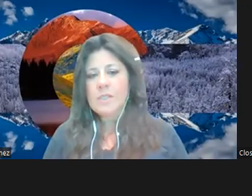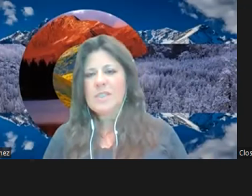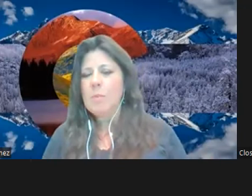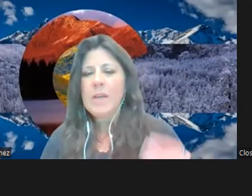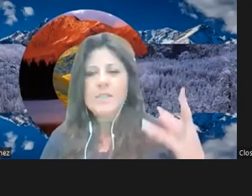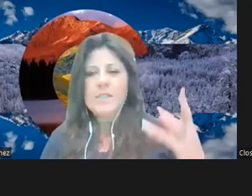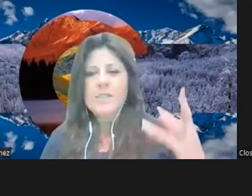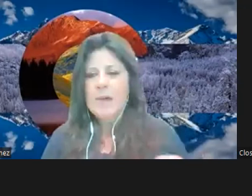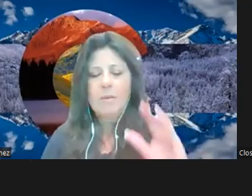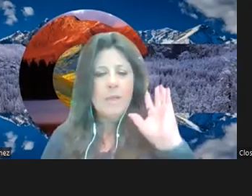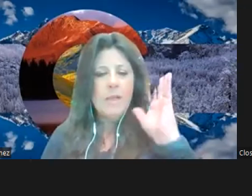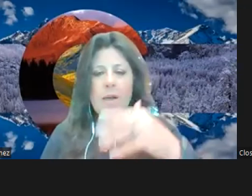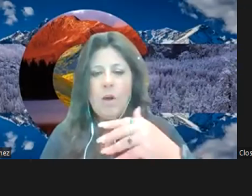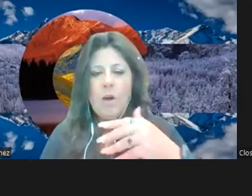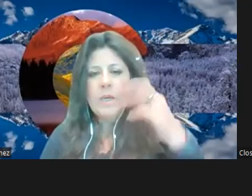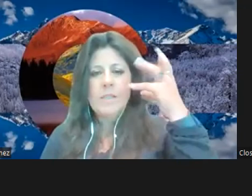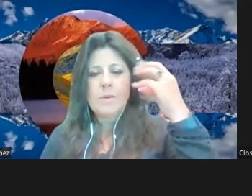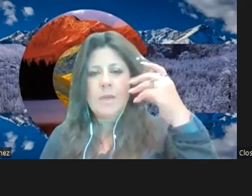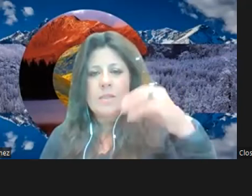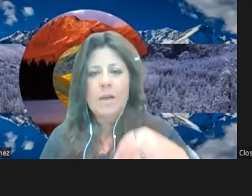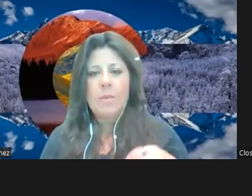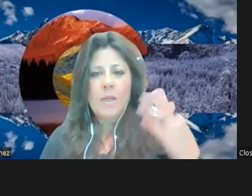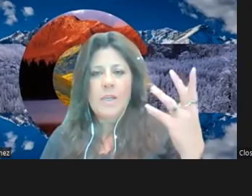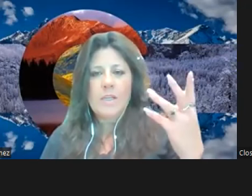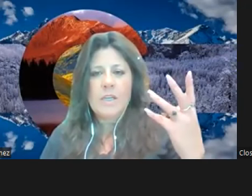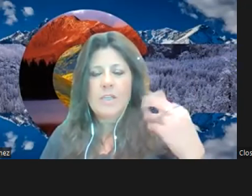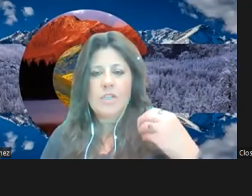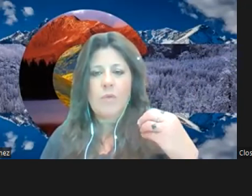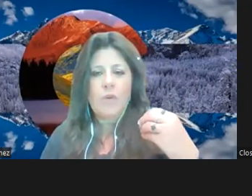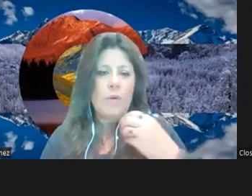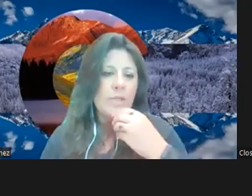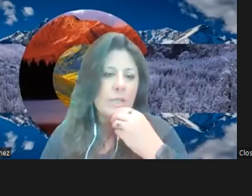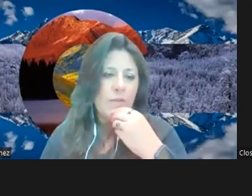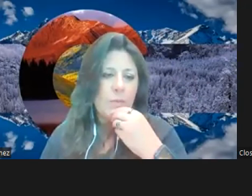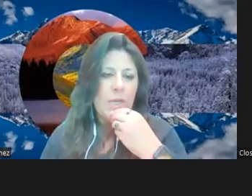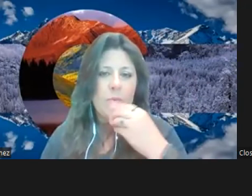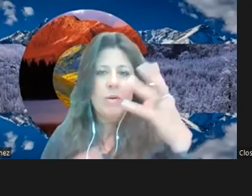Just some ways to think about it and hopefully it's as good for you as it was for me, where